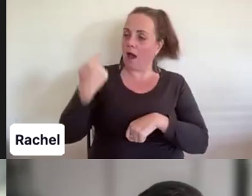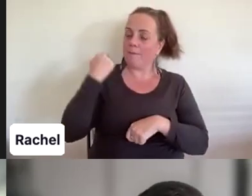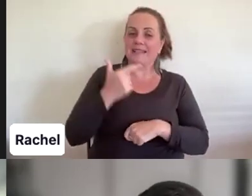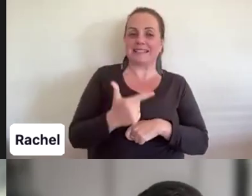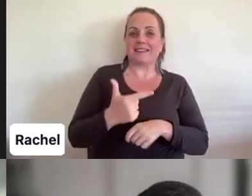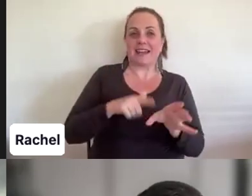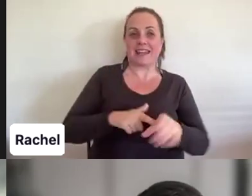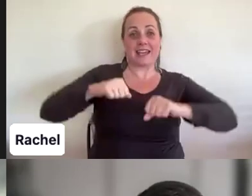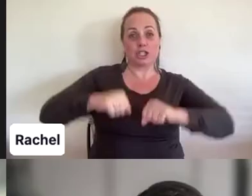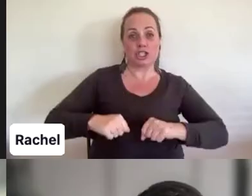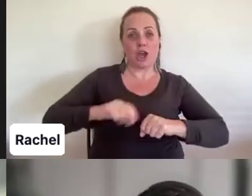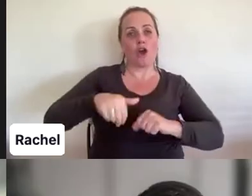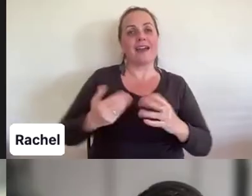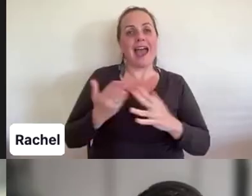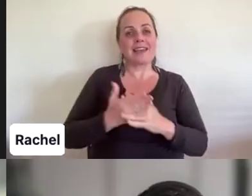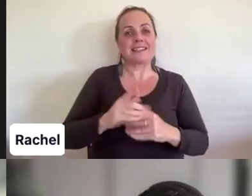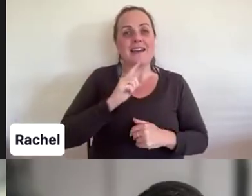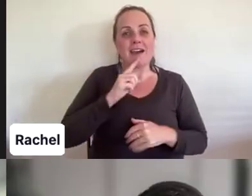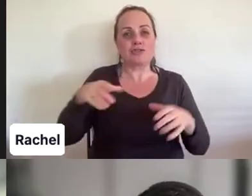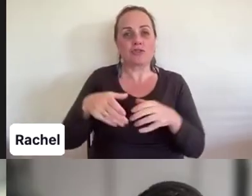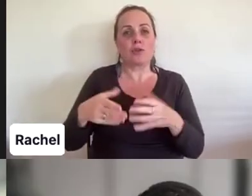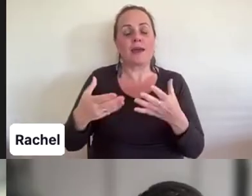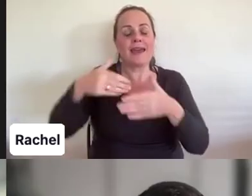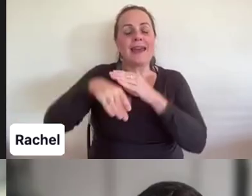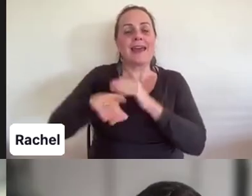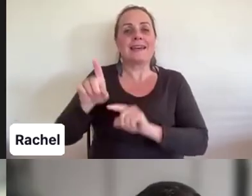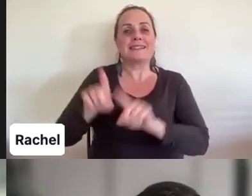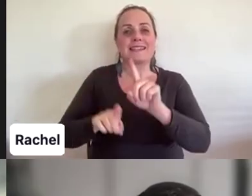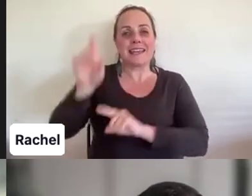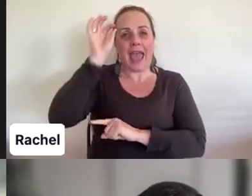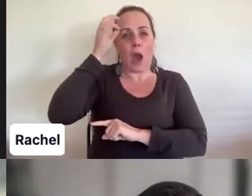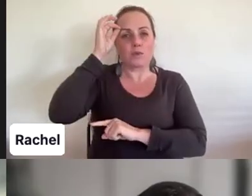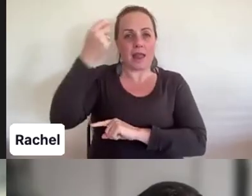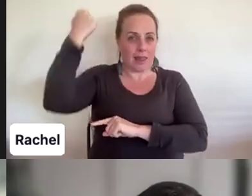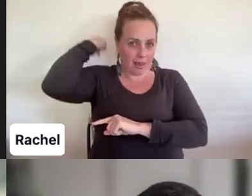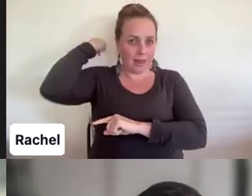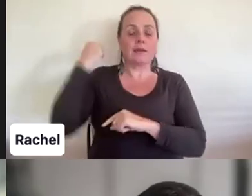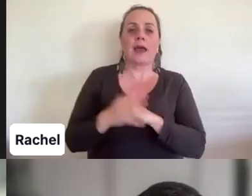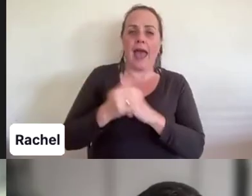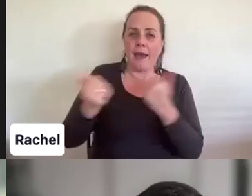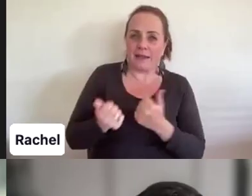an accessibility advisory group to a City Council, and there was a lot of passion and effort and